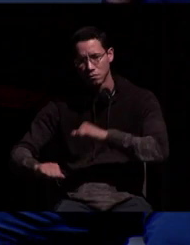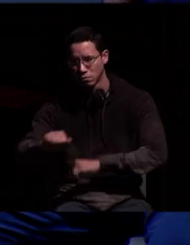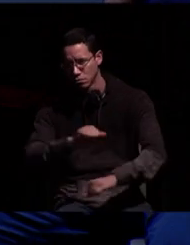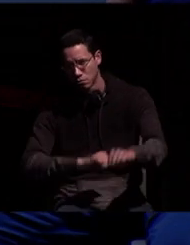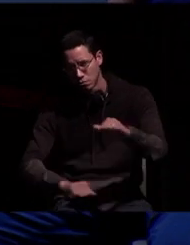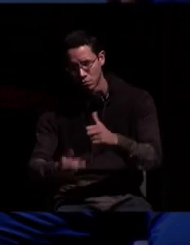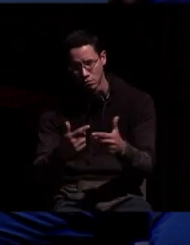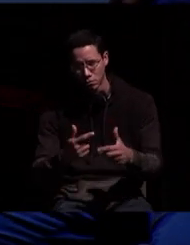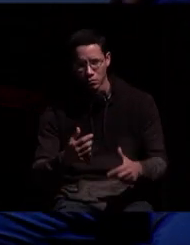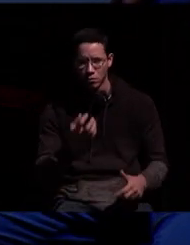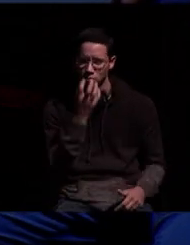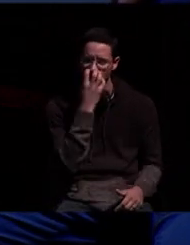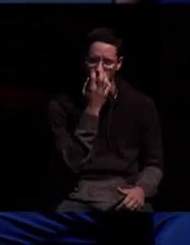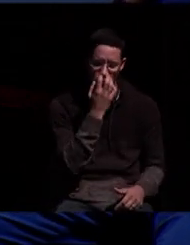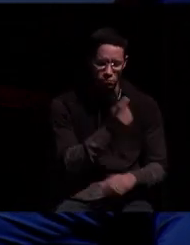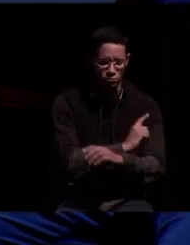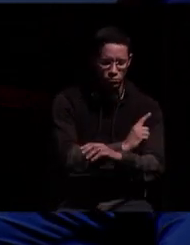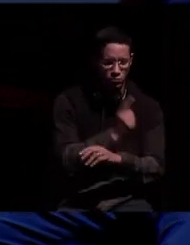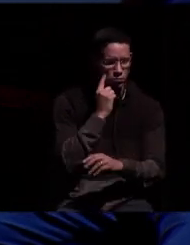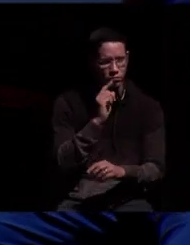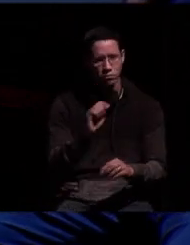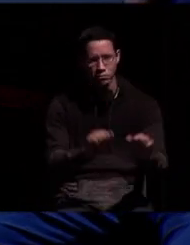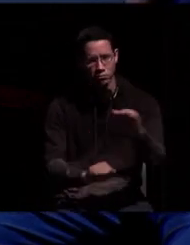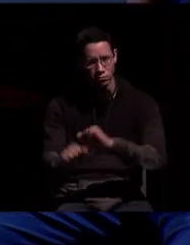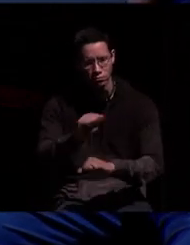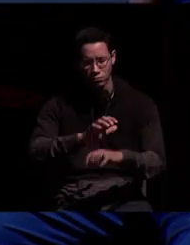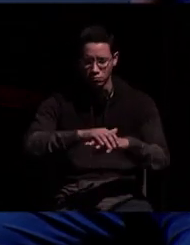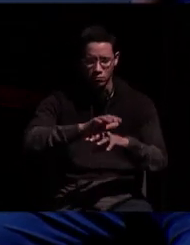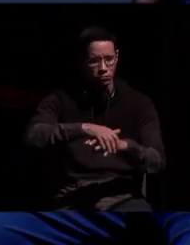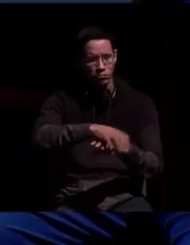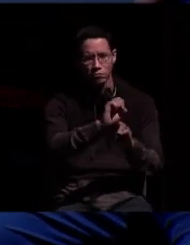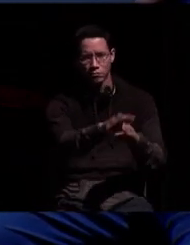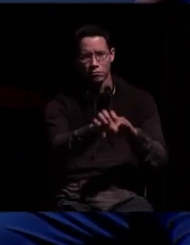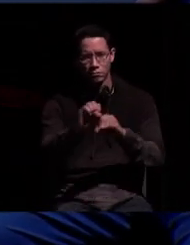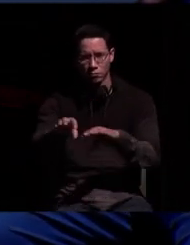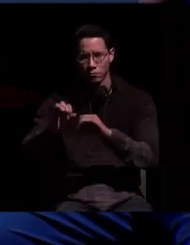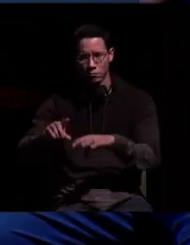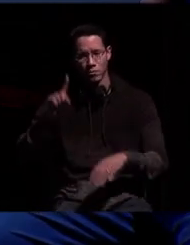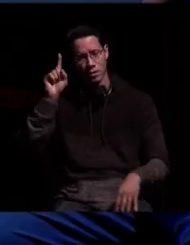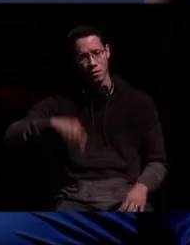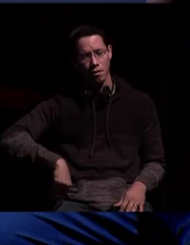wash the dog, teach math to the children. Such was the experience. And I say